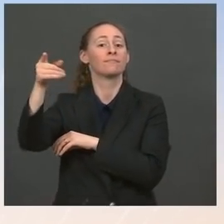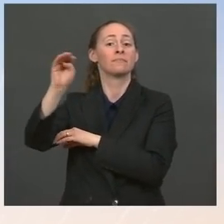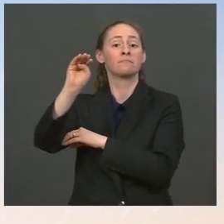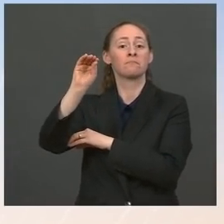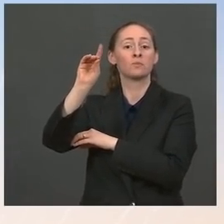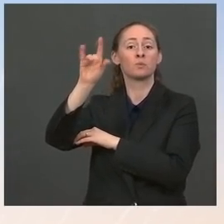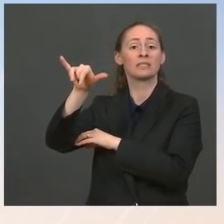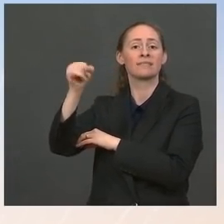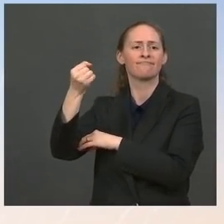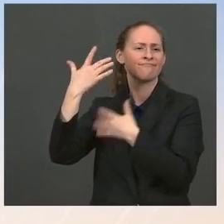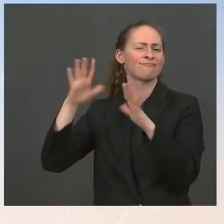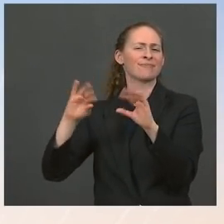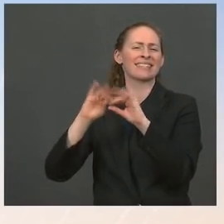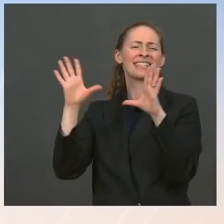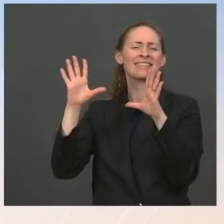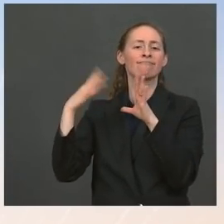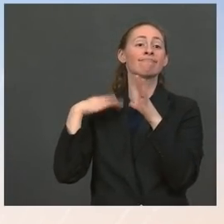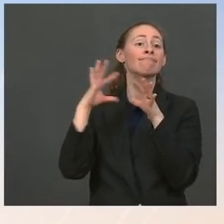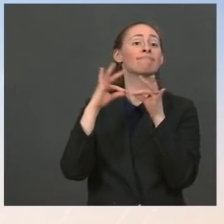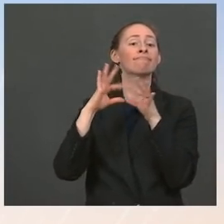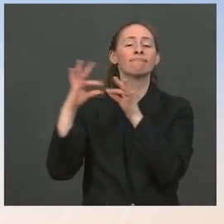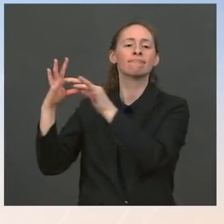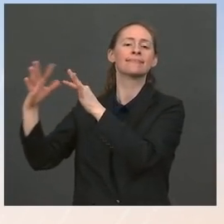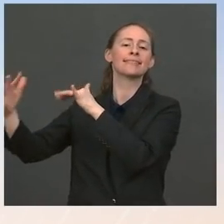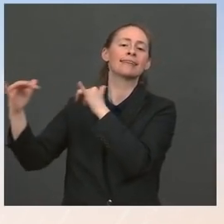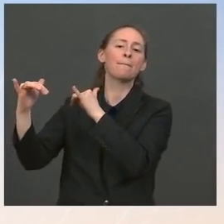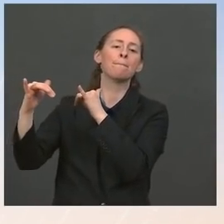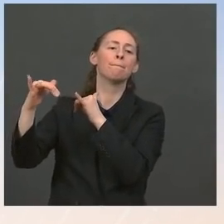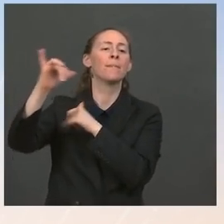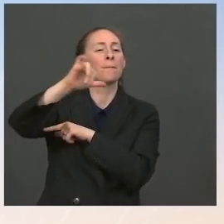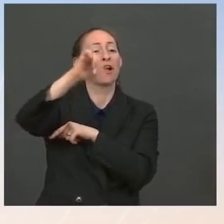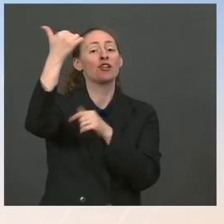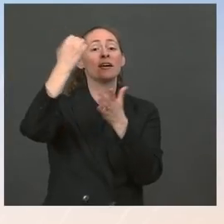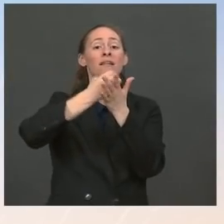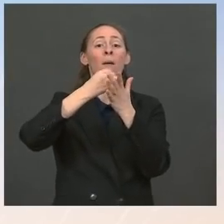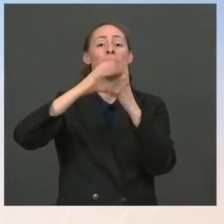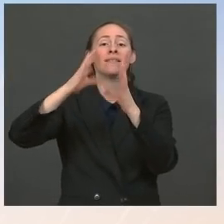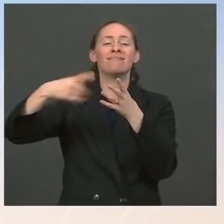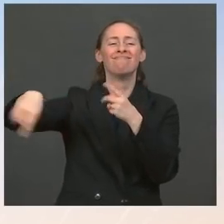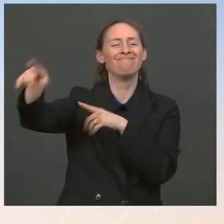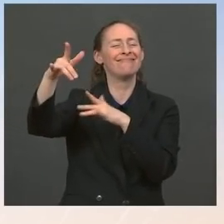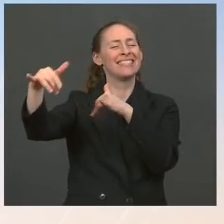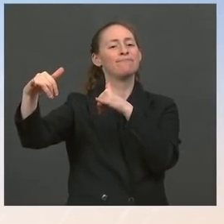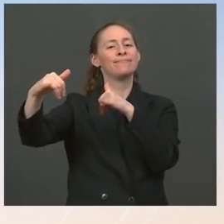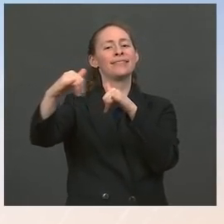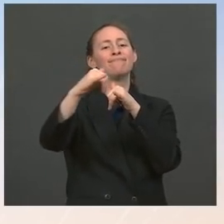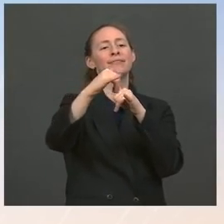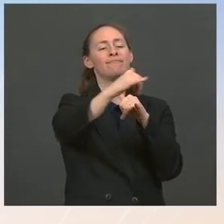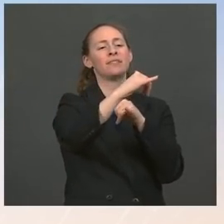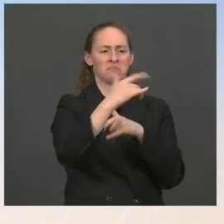and other economists have said this. And so, we're going to, you know, continue to move forward. And that's why we wanted to be transparent,